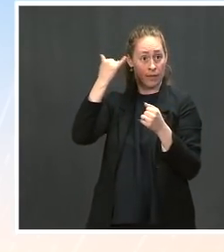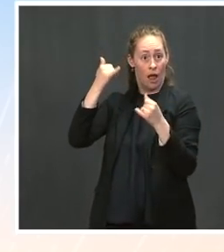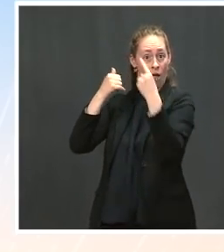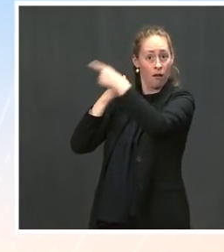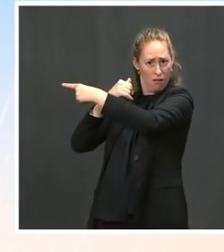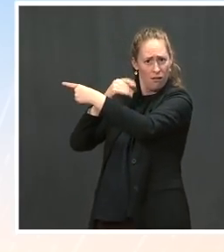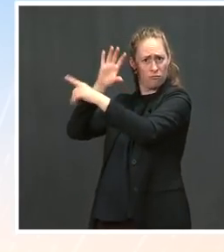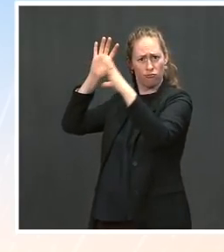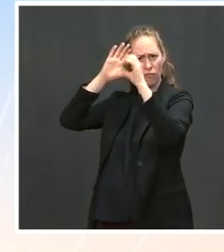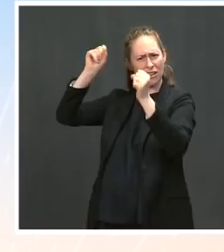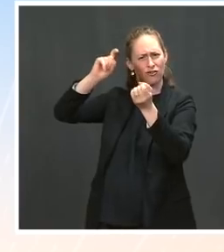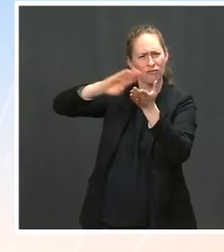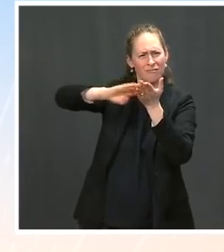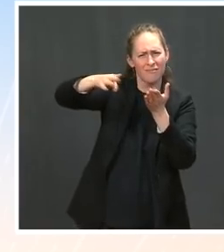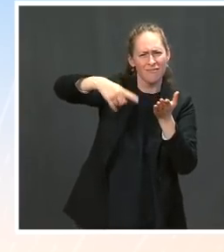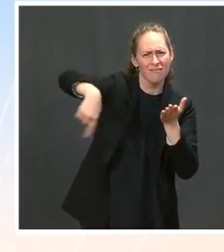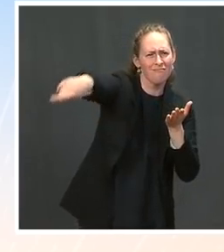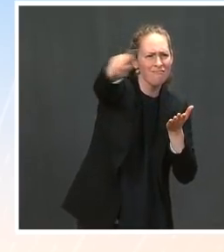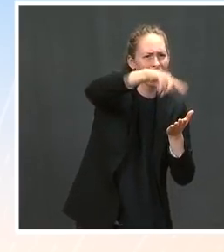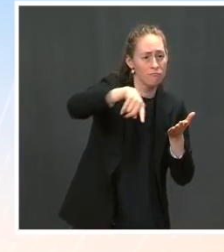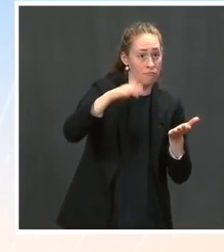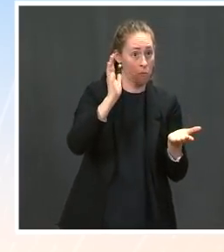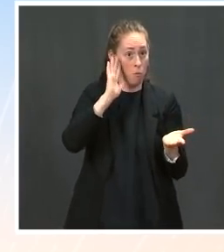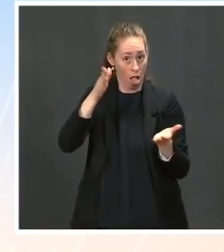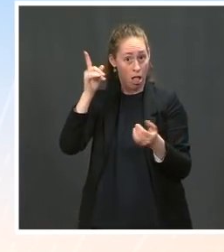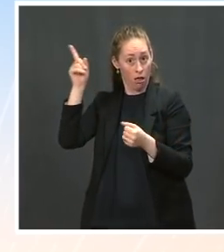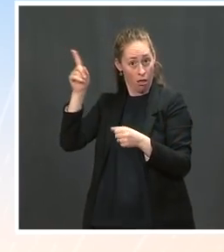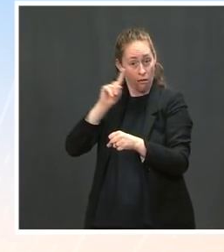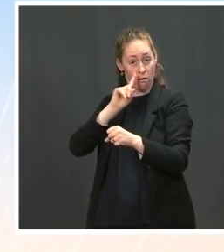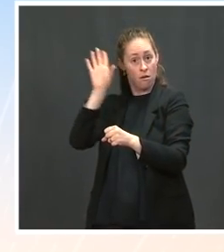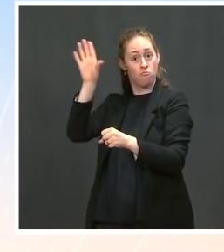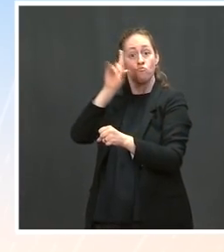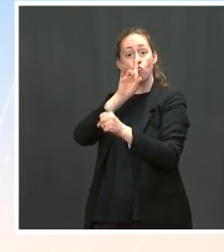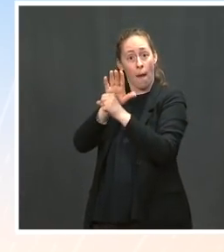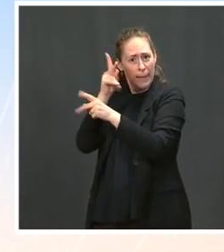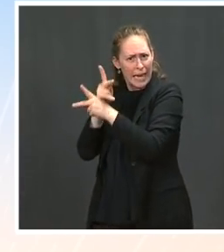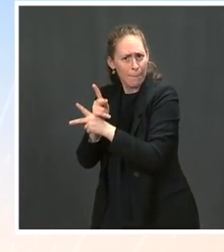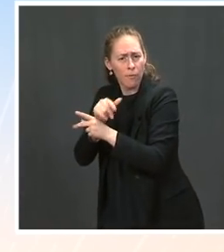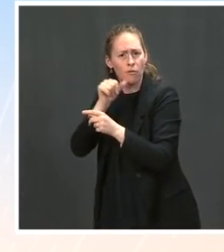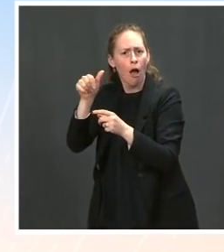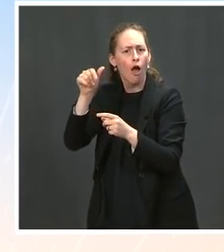Where is President Biden on keeping that campaign promise? Ms. Psaki: Well, I think when I'm talking about resched- --